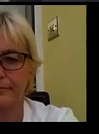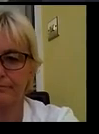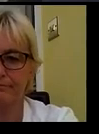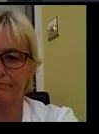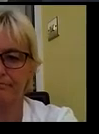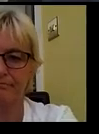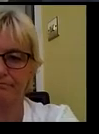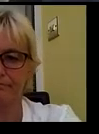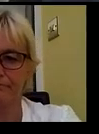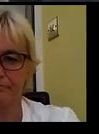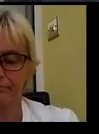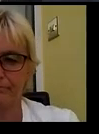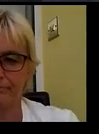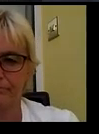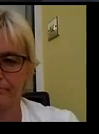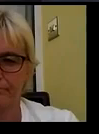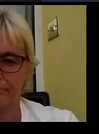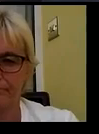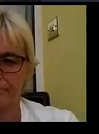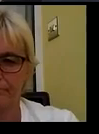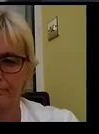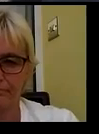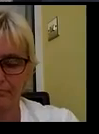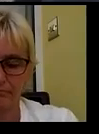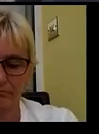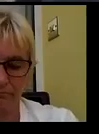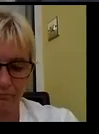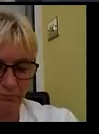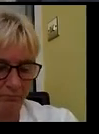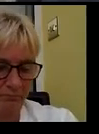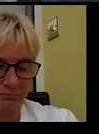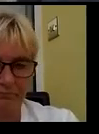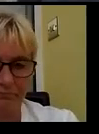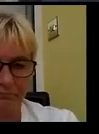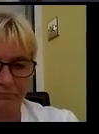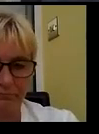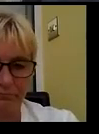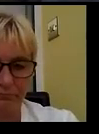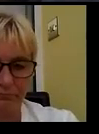but we also said and I'll finished on this, that on pay and on pensions the